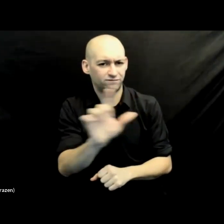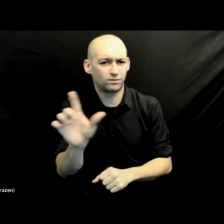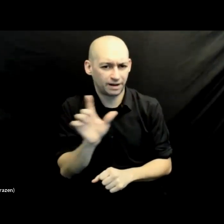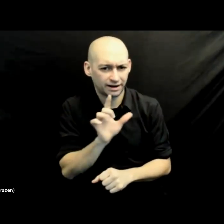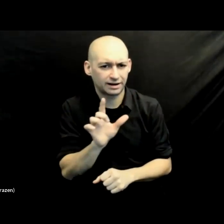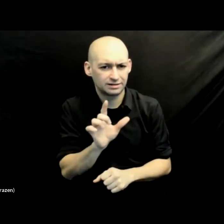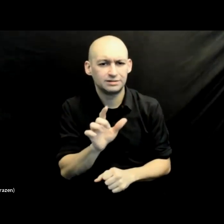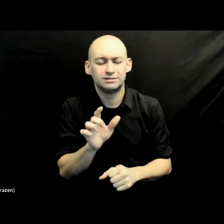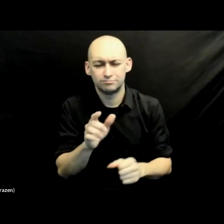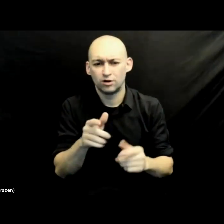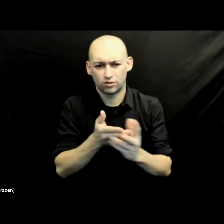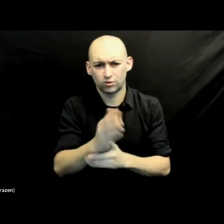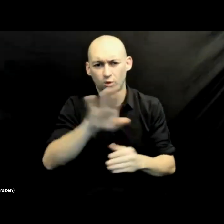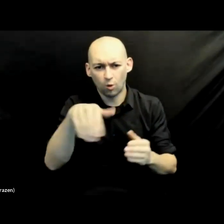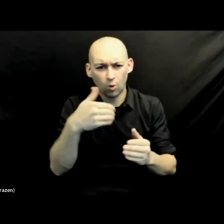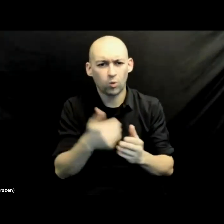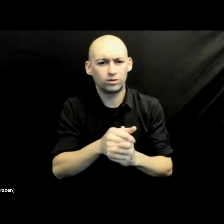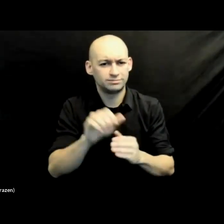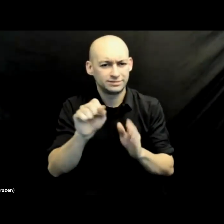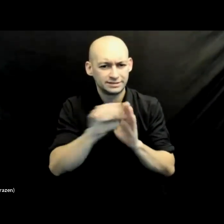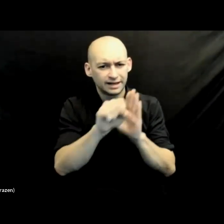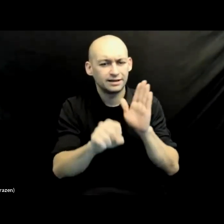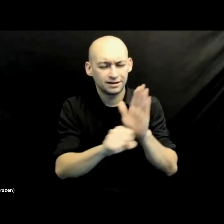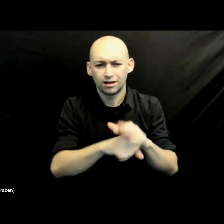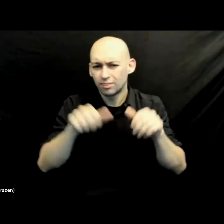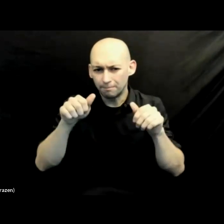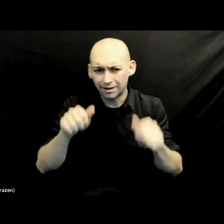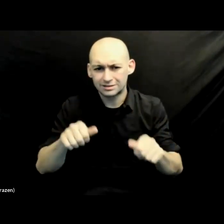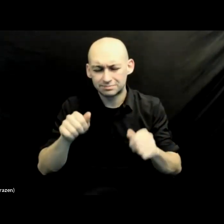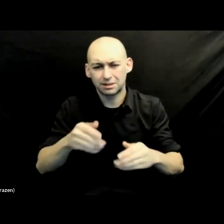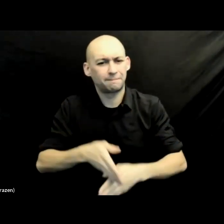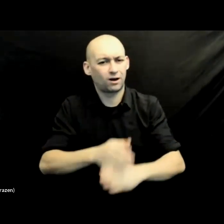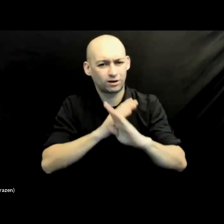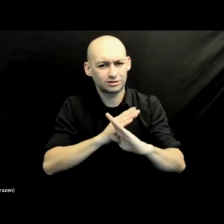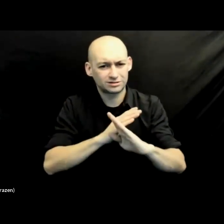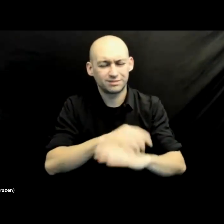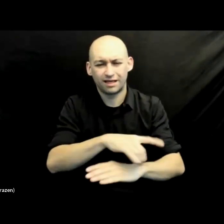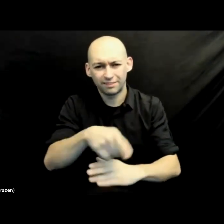state of ours, of the potential barriers that are preventing us from participating and having that